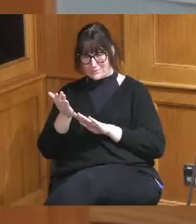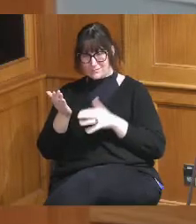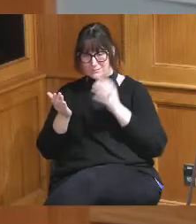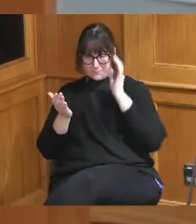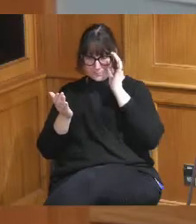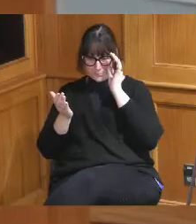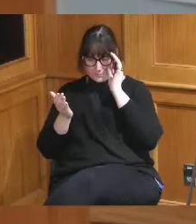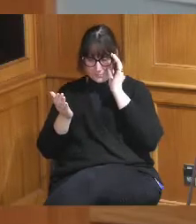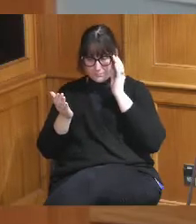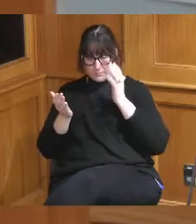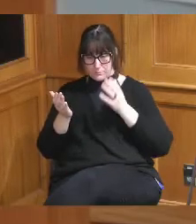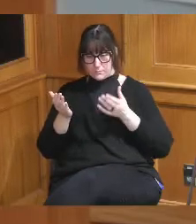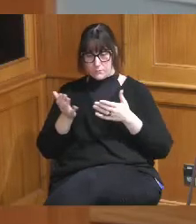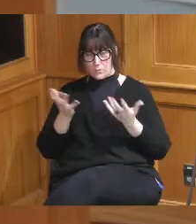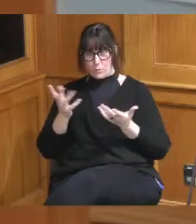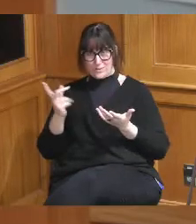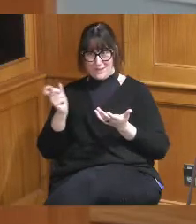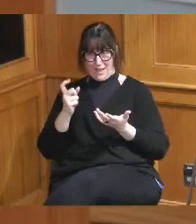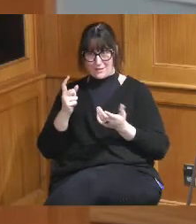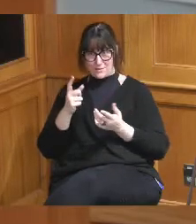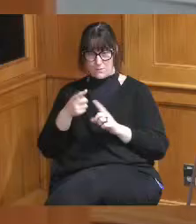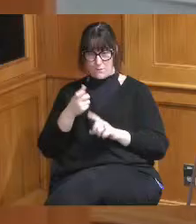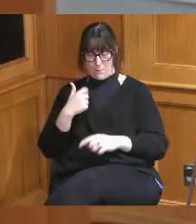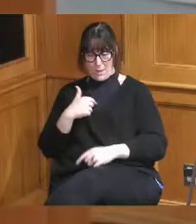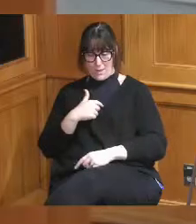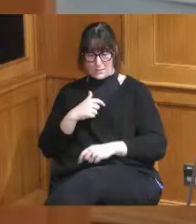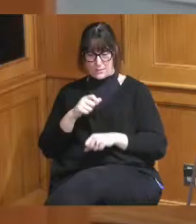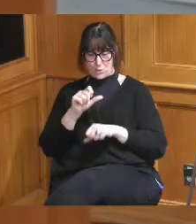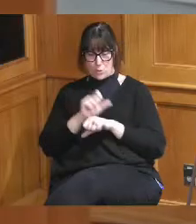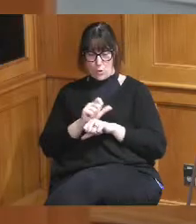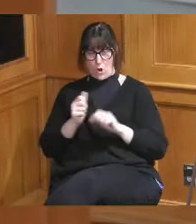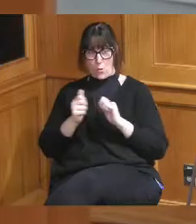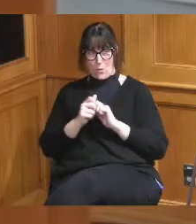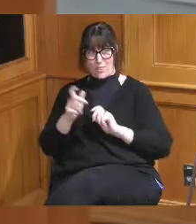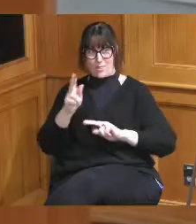asked to do is to work with the people who are building or owning or managing the housing right